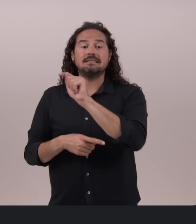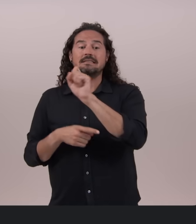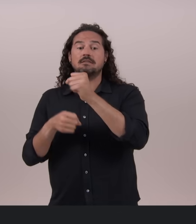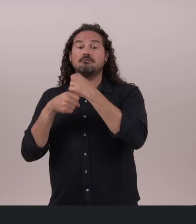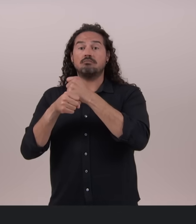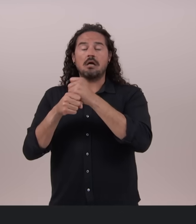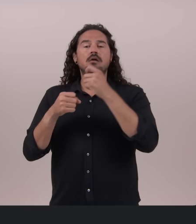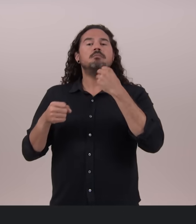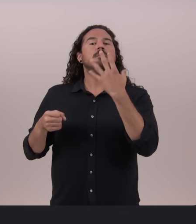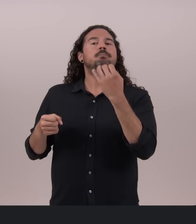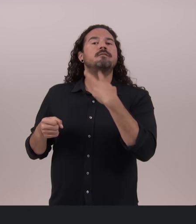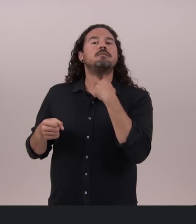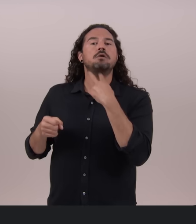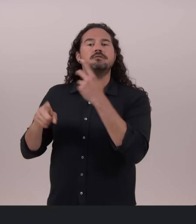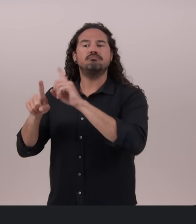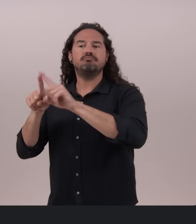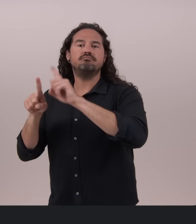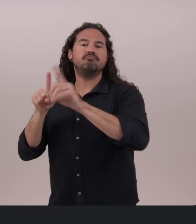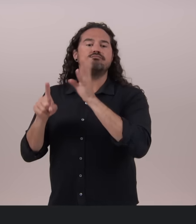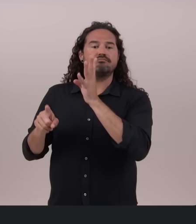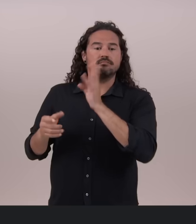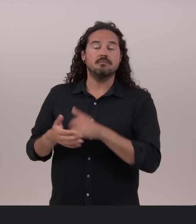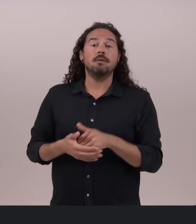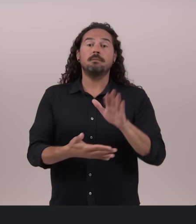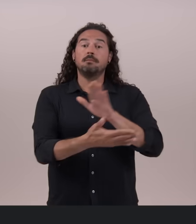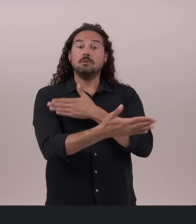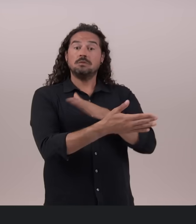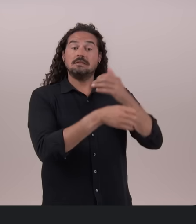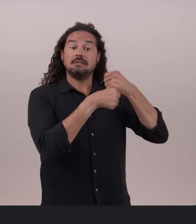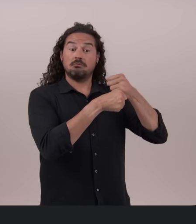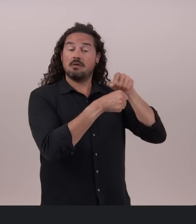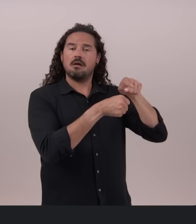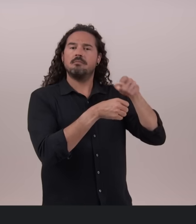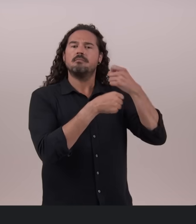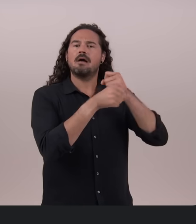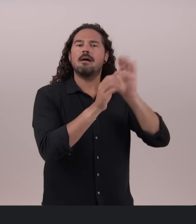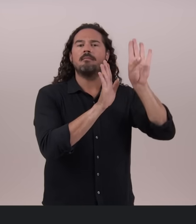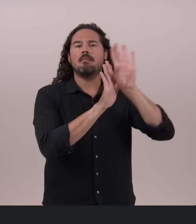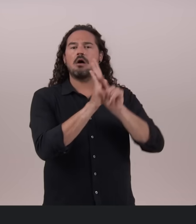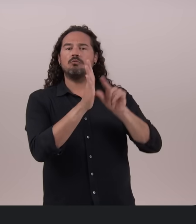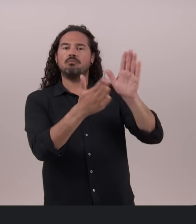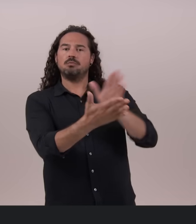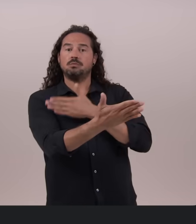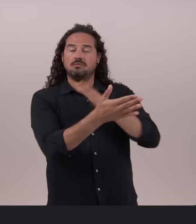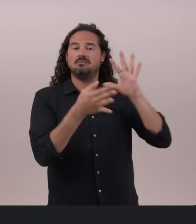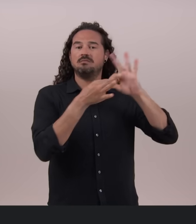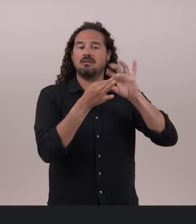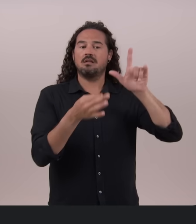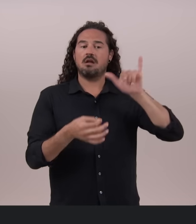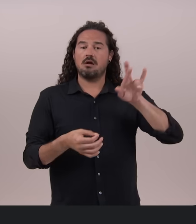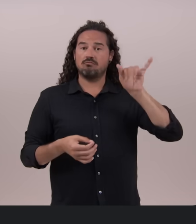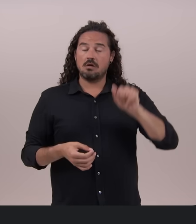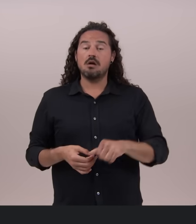voices, music generation with Lyria to create dynamic background music and audio mixing to bring it all another.